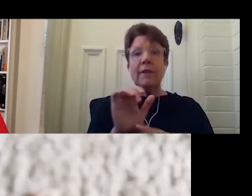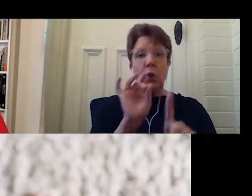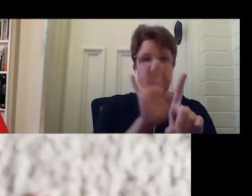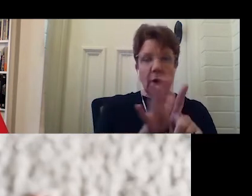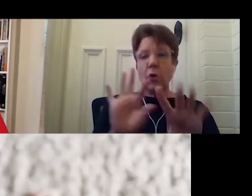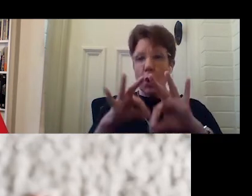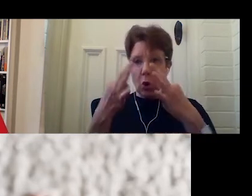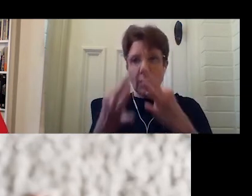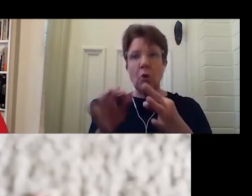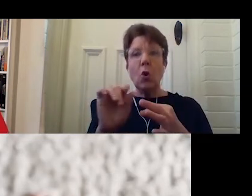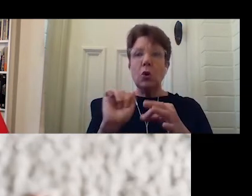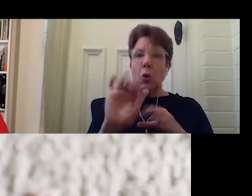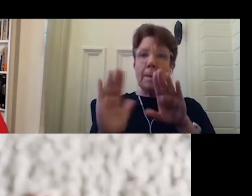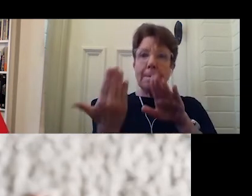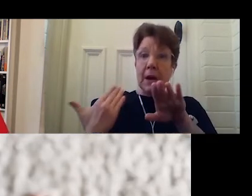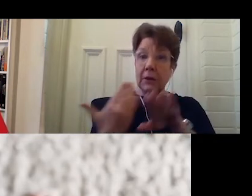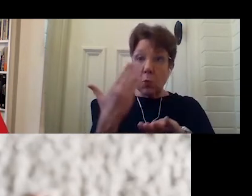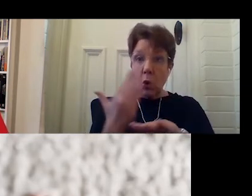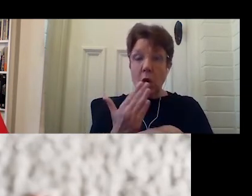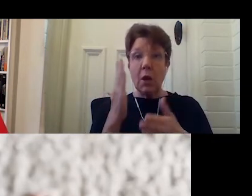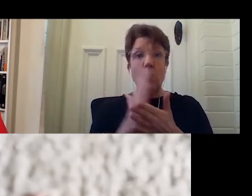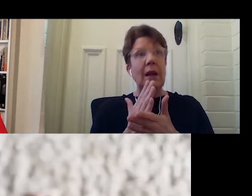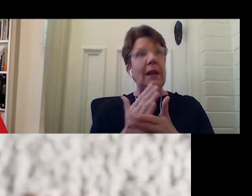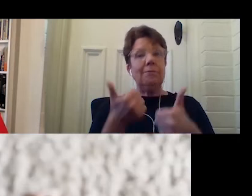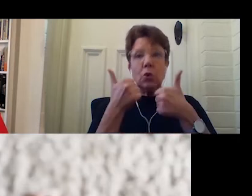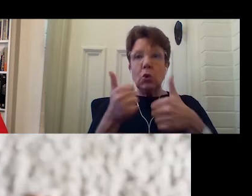you've done before, are they of a high quality, do you have permission